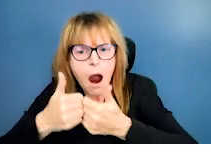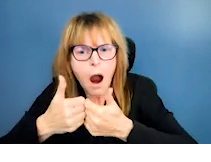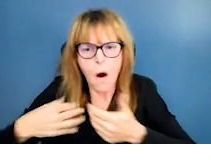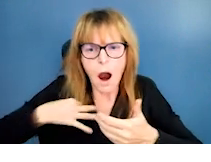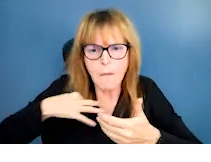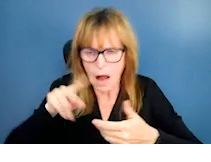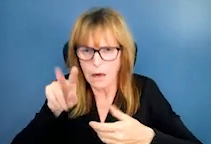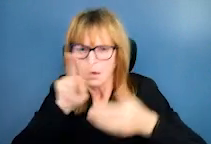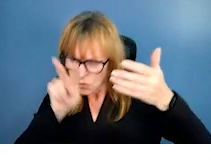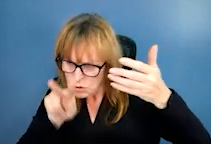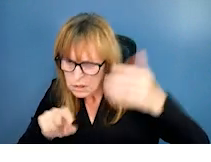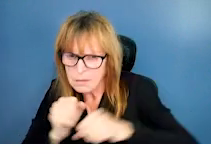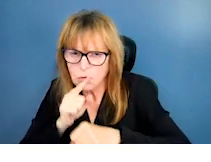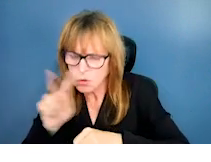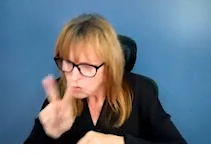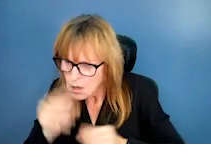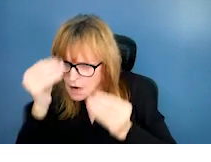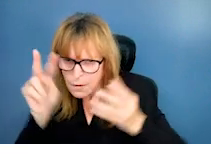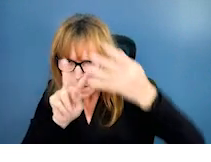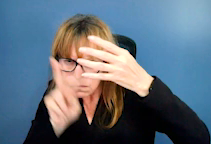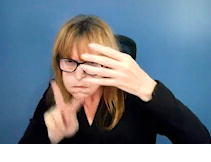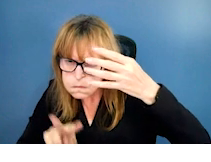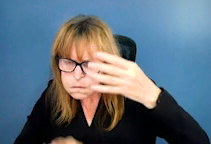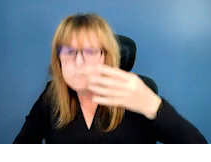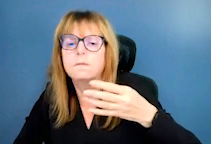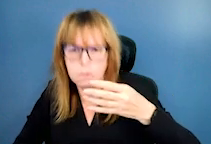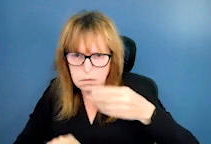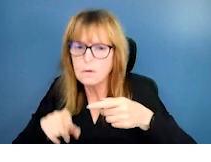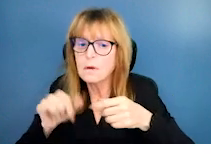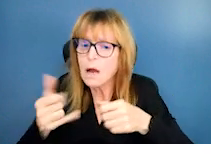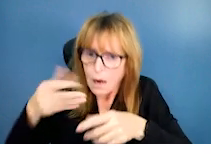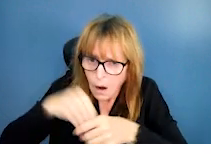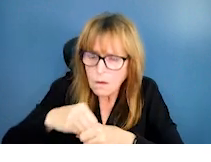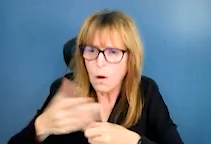to Apply section and the CVITP Grant Terms and Conditions which can be found